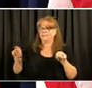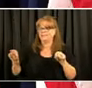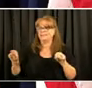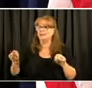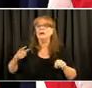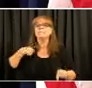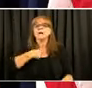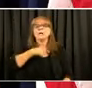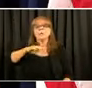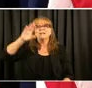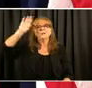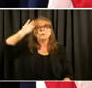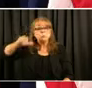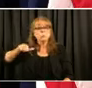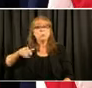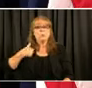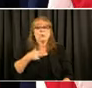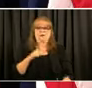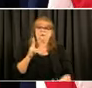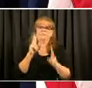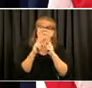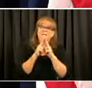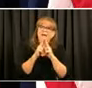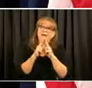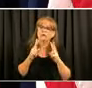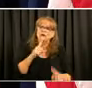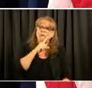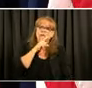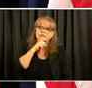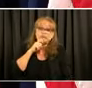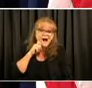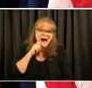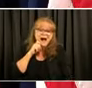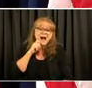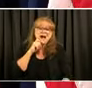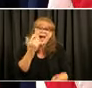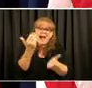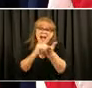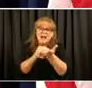be prepared for more of these kinds of fires in future fire seasons and of course this fire season